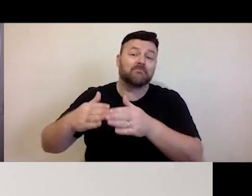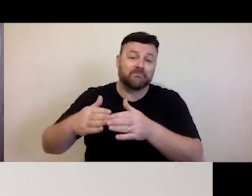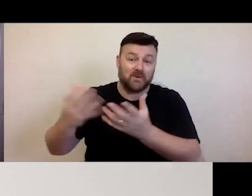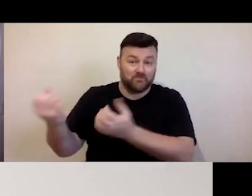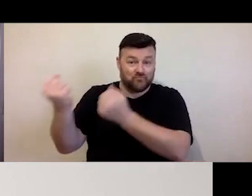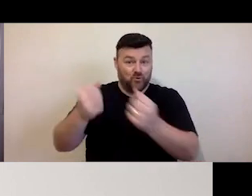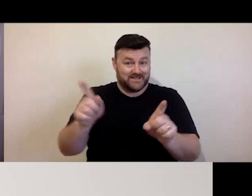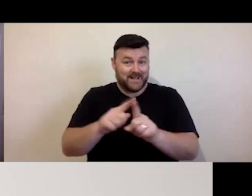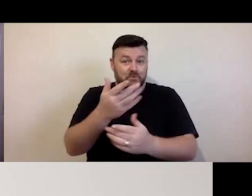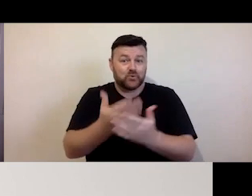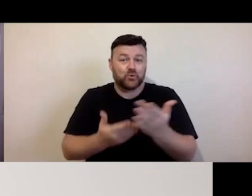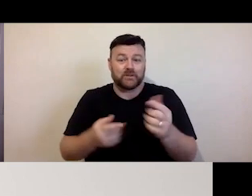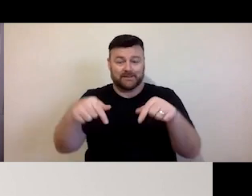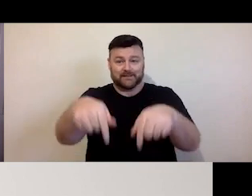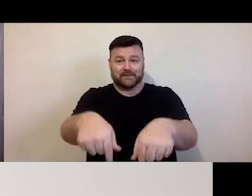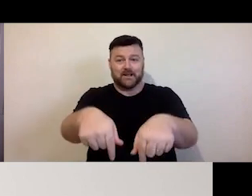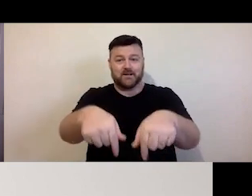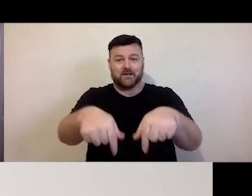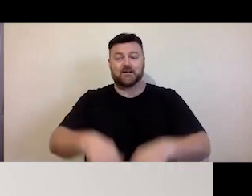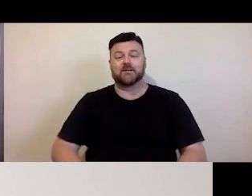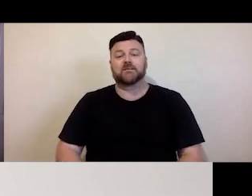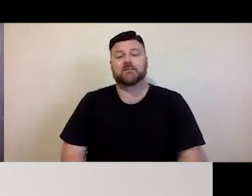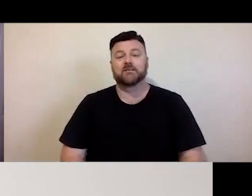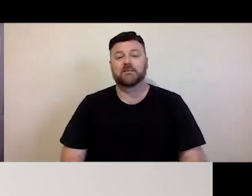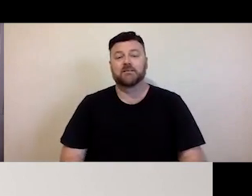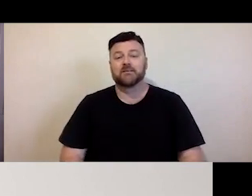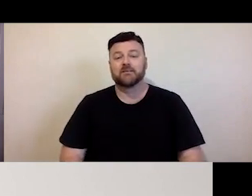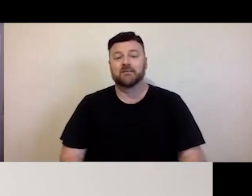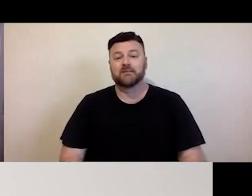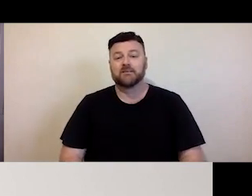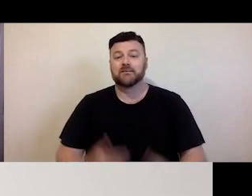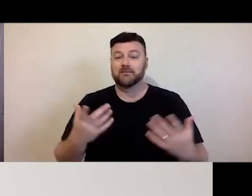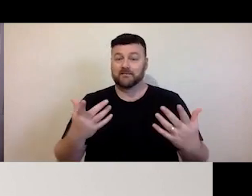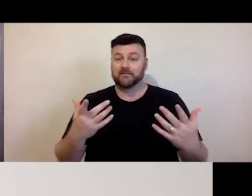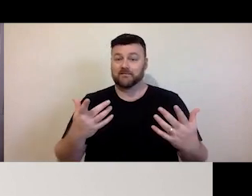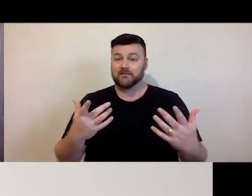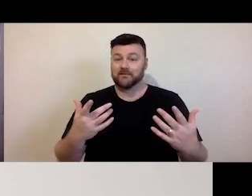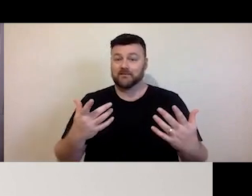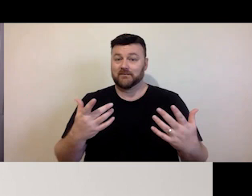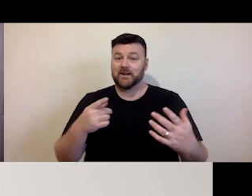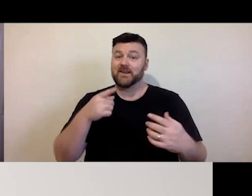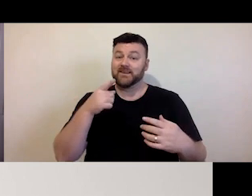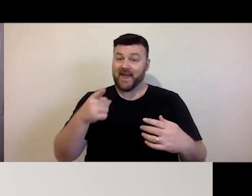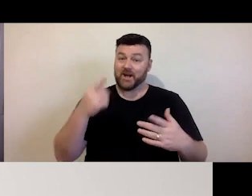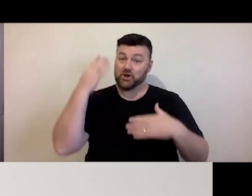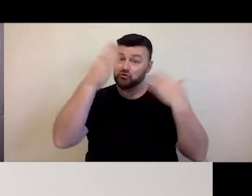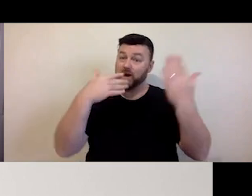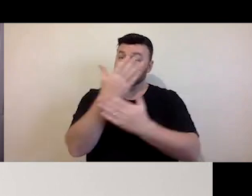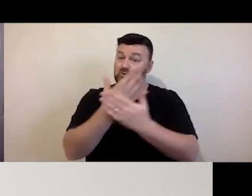land. This dreaming story is about the five, the seven days of the week.